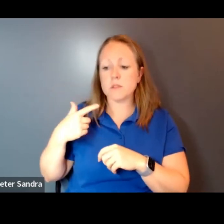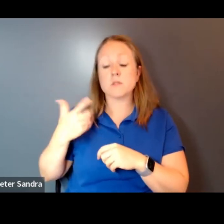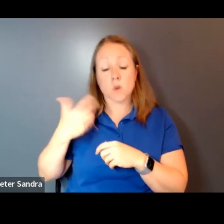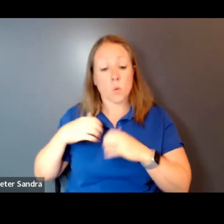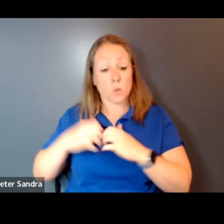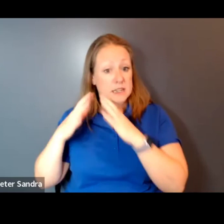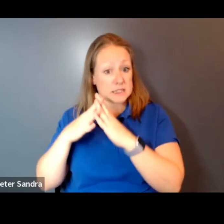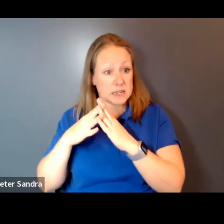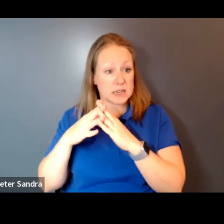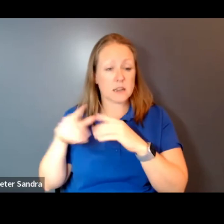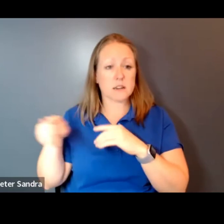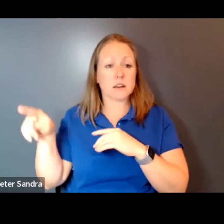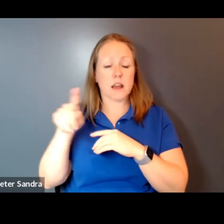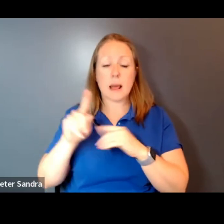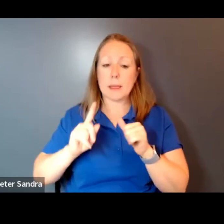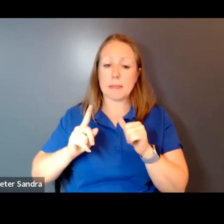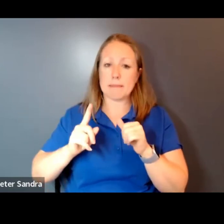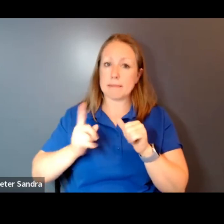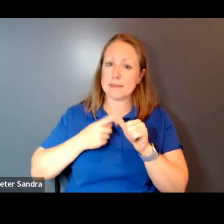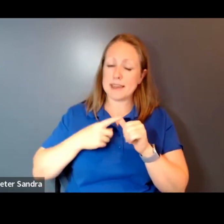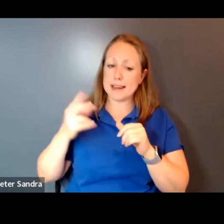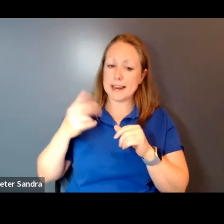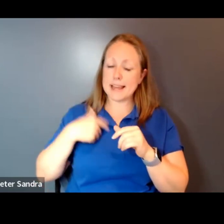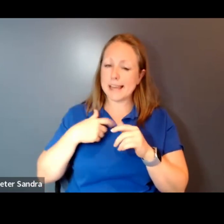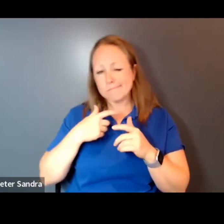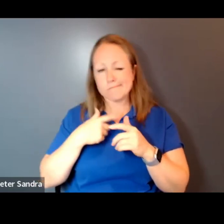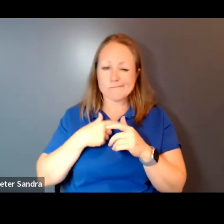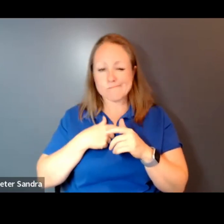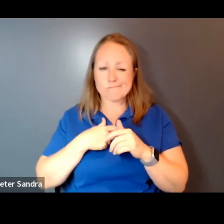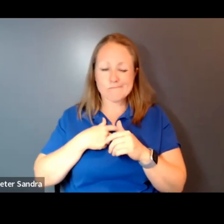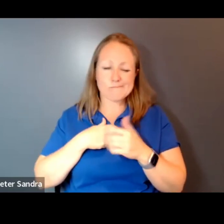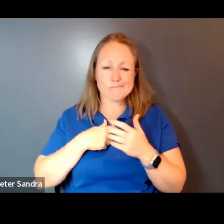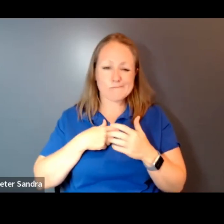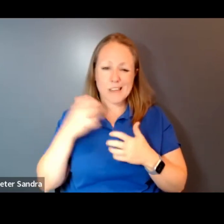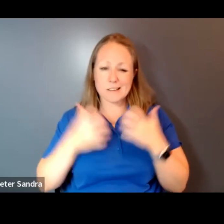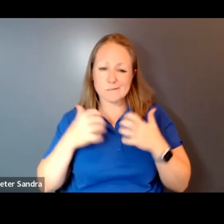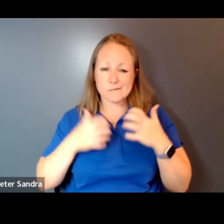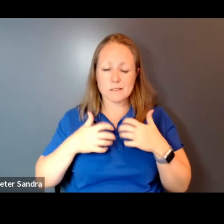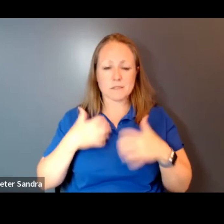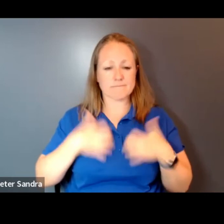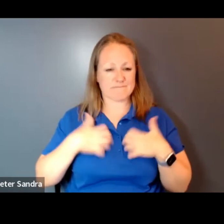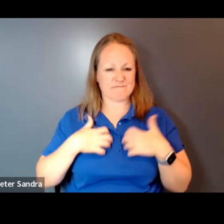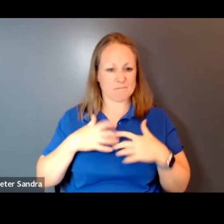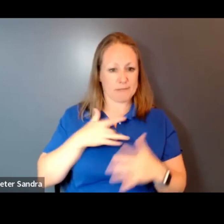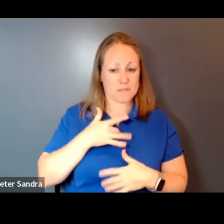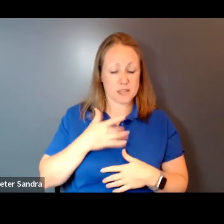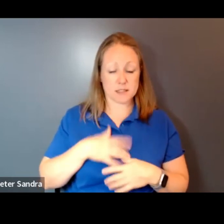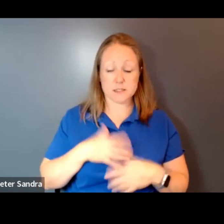reviews at the state which was difficult. Well, meanwhile, my son had been hospitalized and